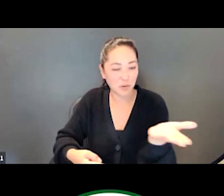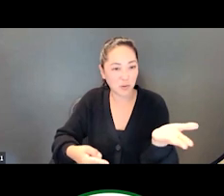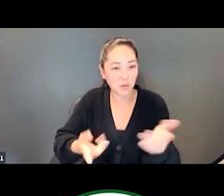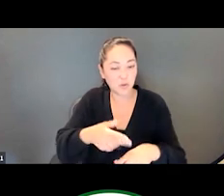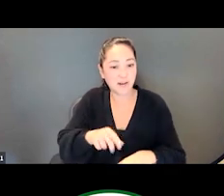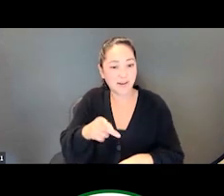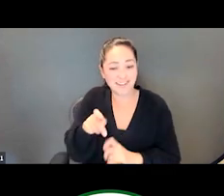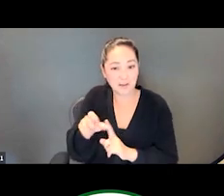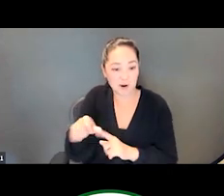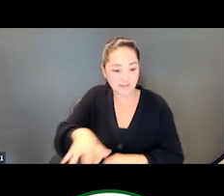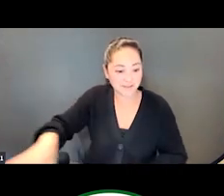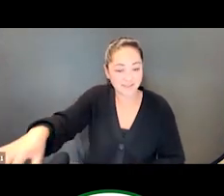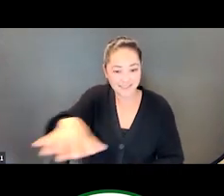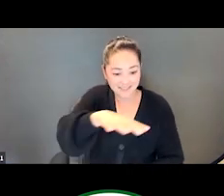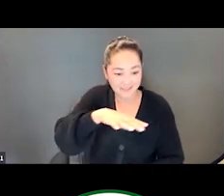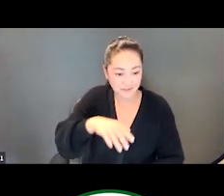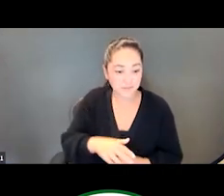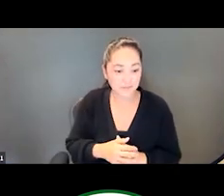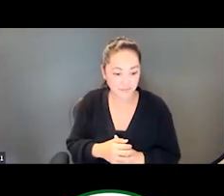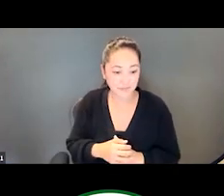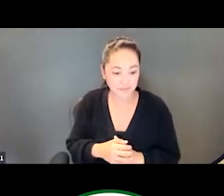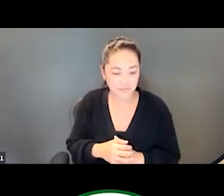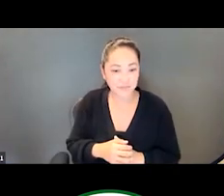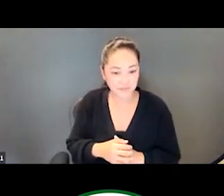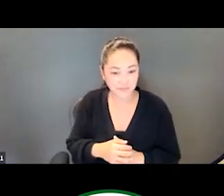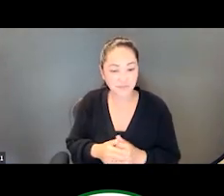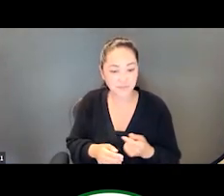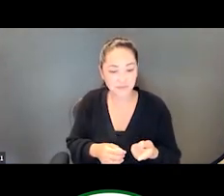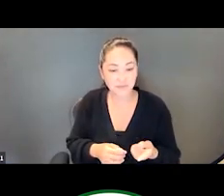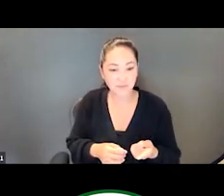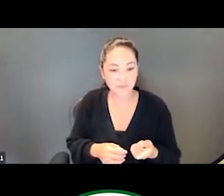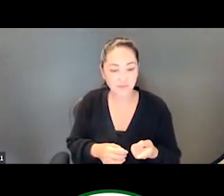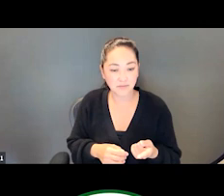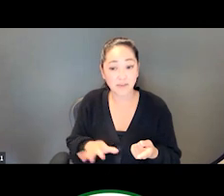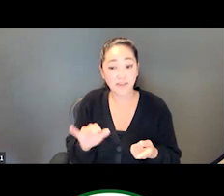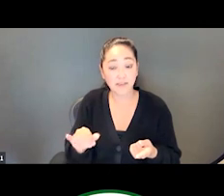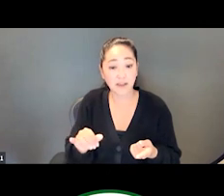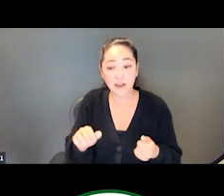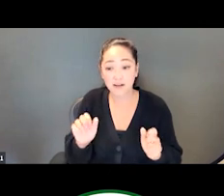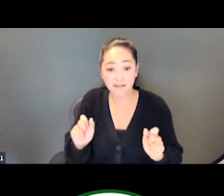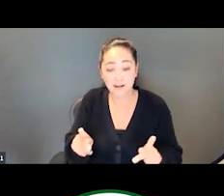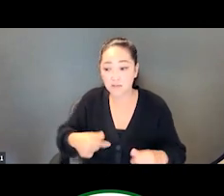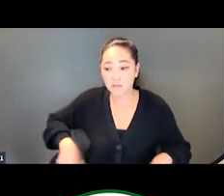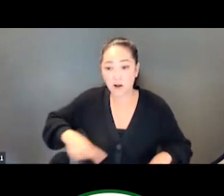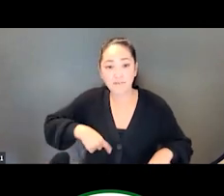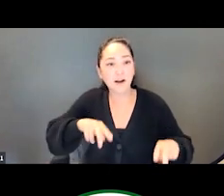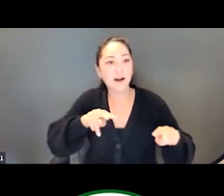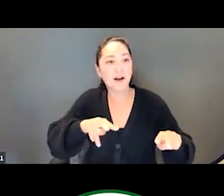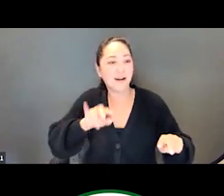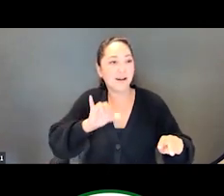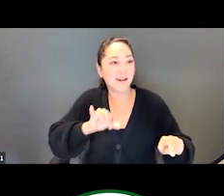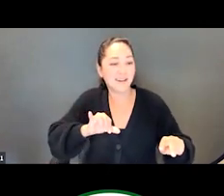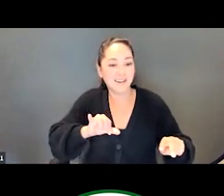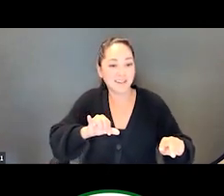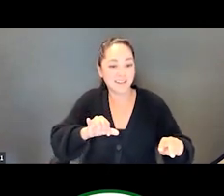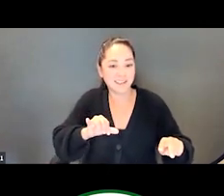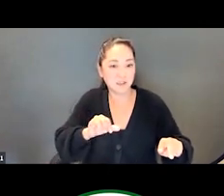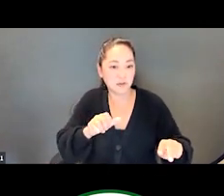could grasp with the human eye or with the human experience to see things from the skies